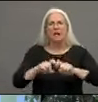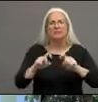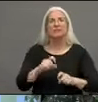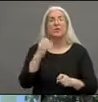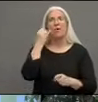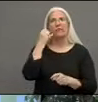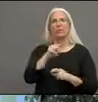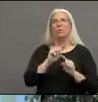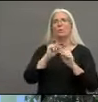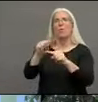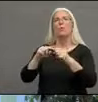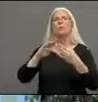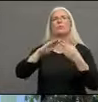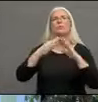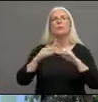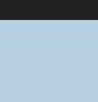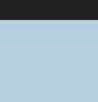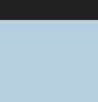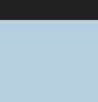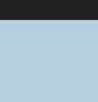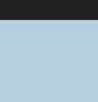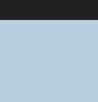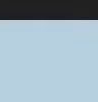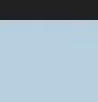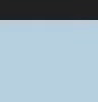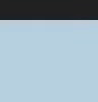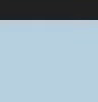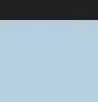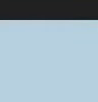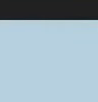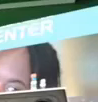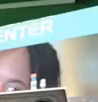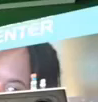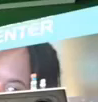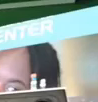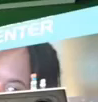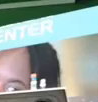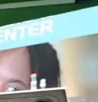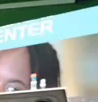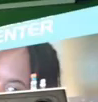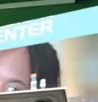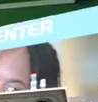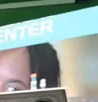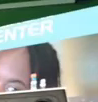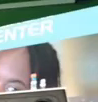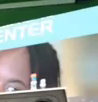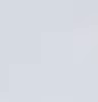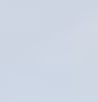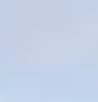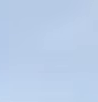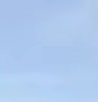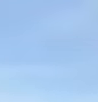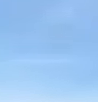So when you arrive, you'll be greeted by a team member who will provide you with